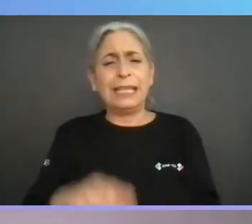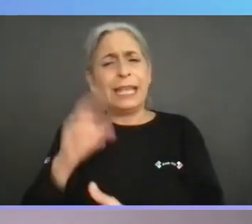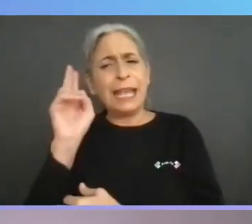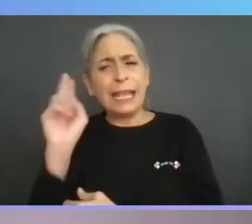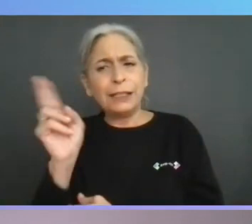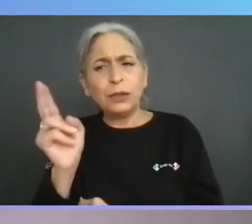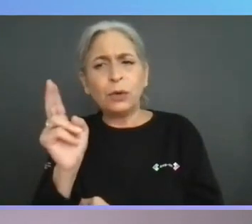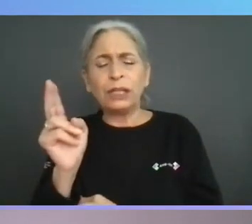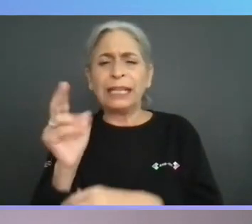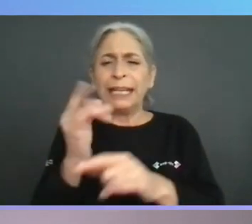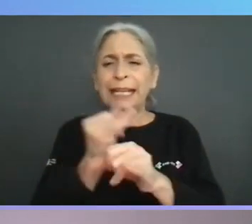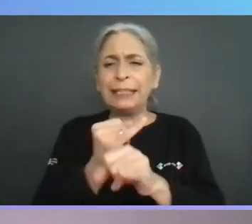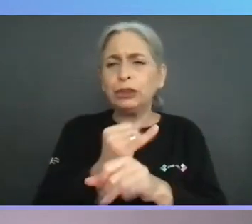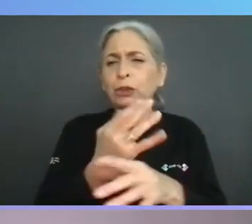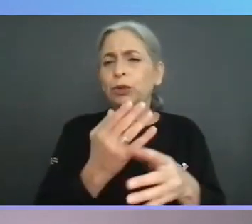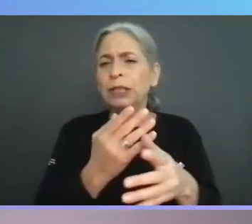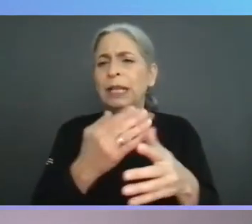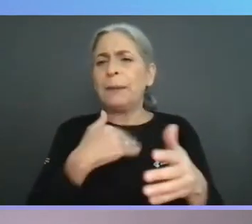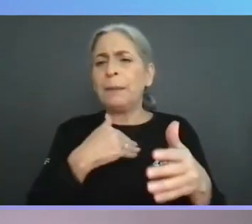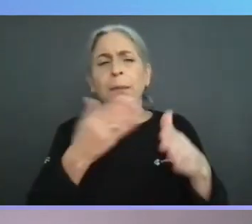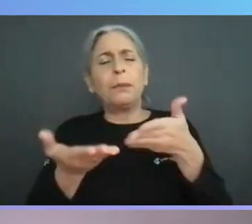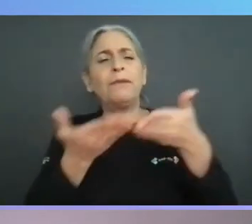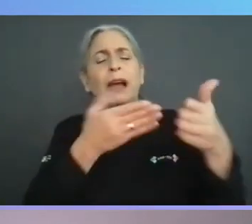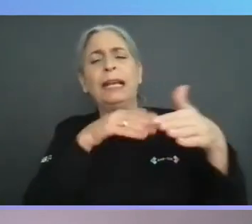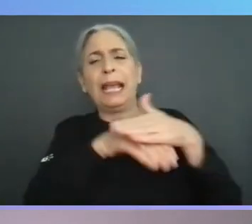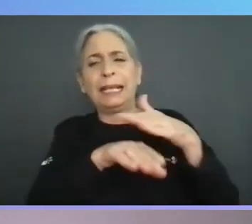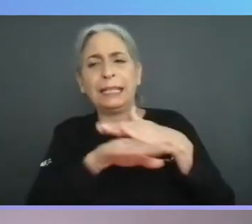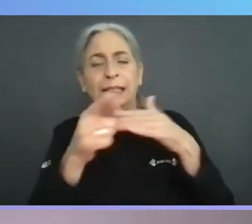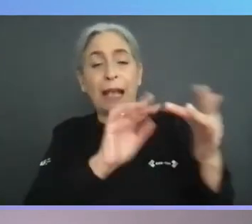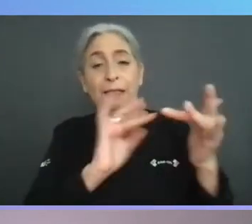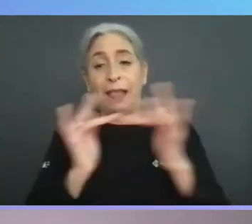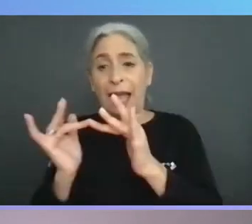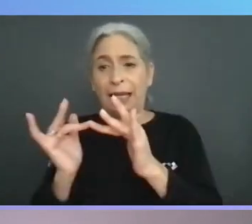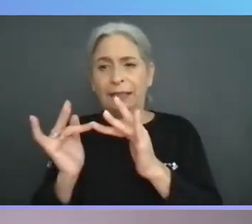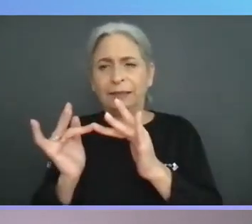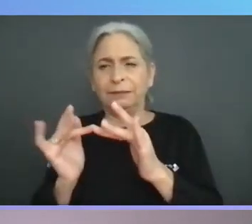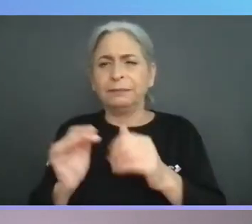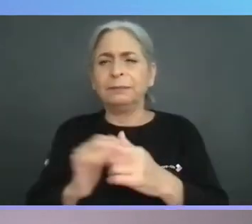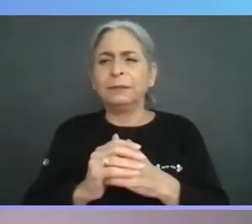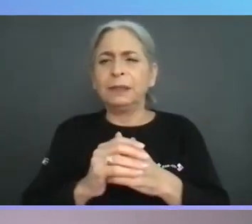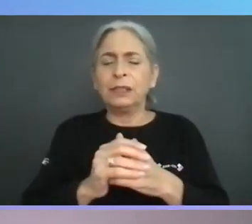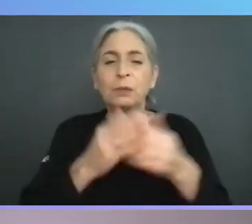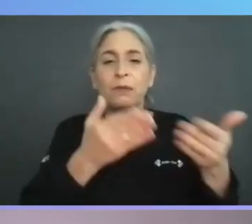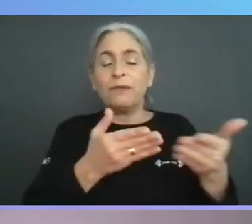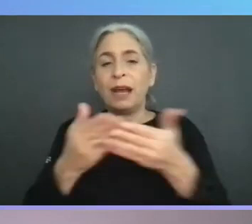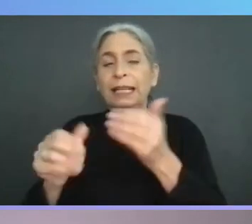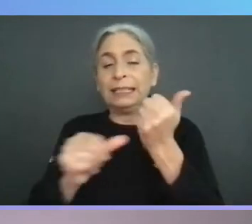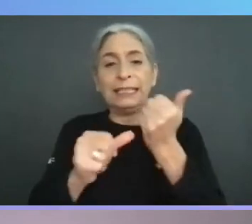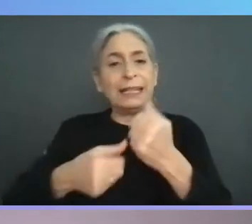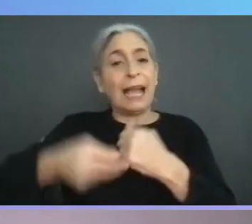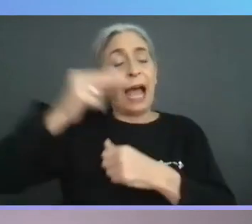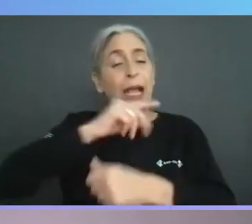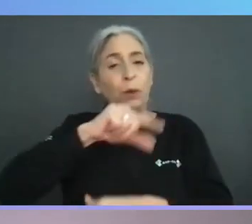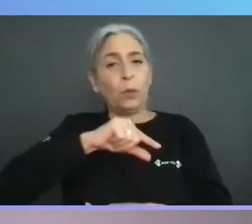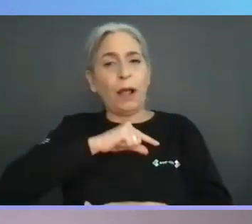access to their collections online, we grapple with providing consistent, high quality text alternatives. While